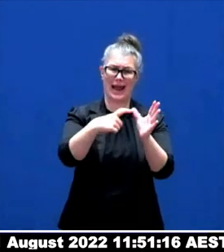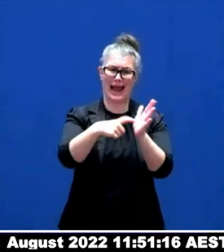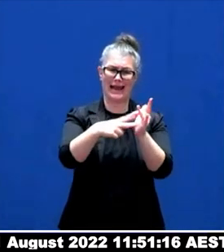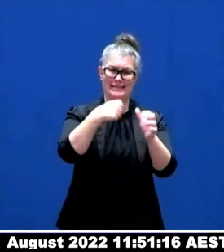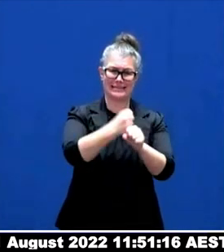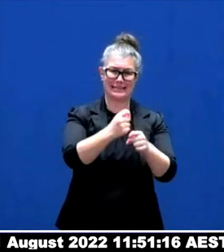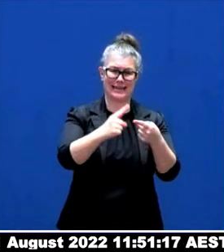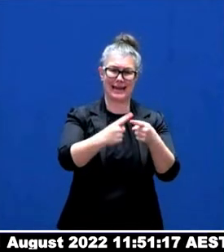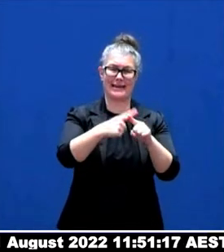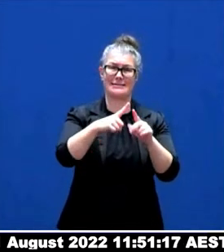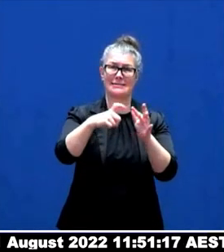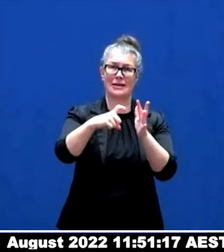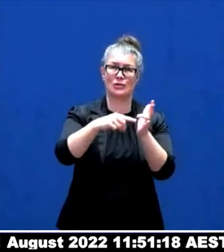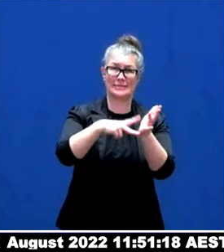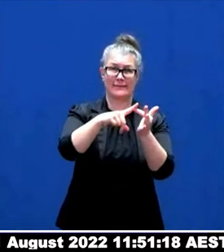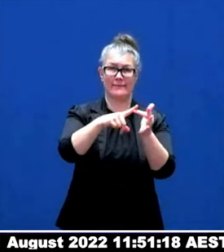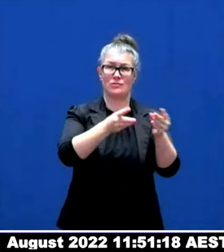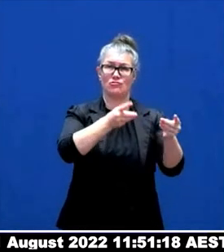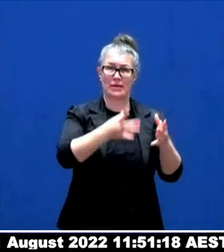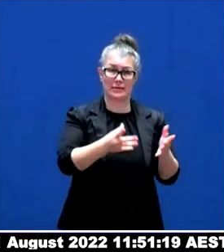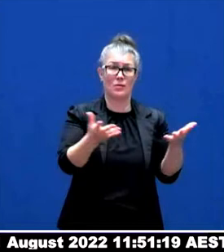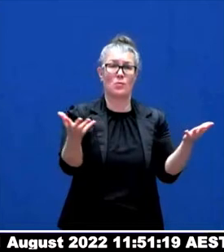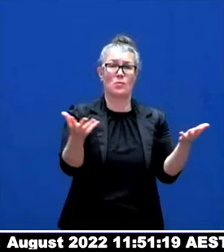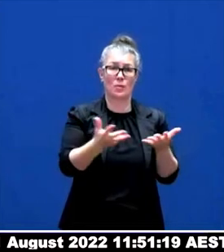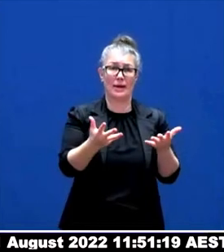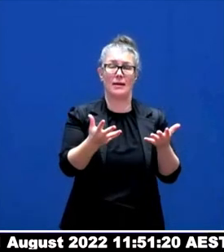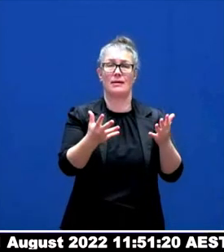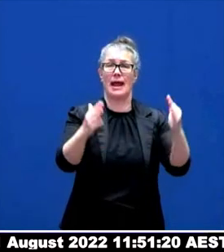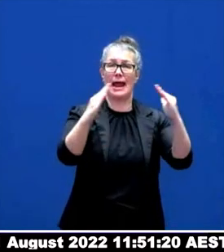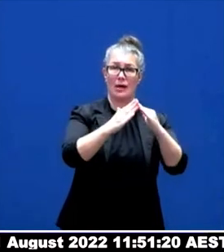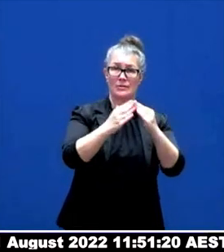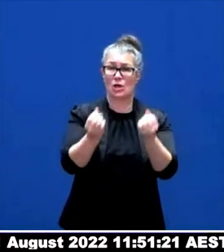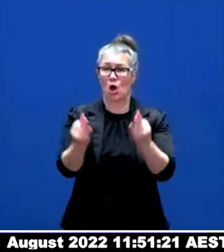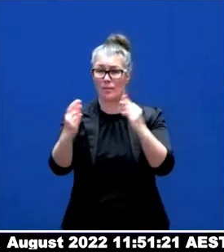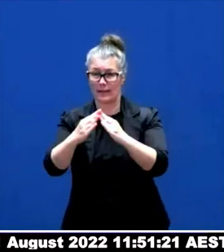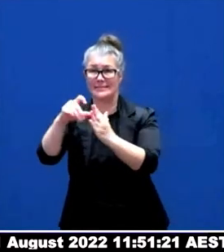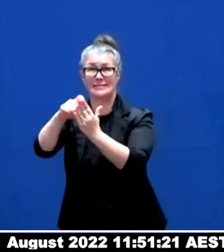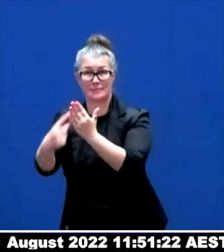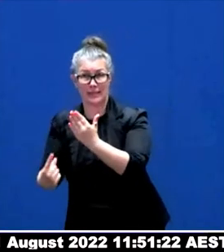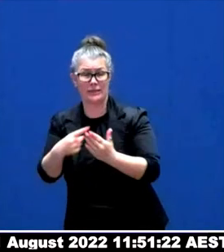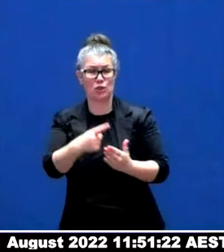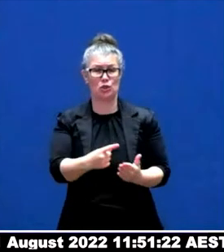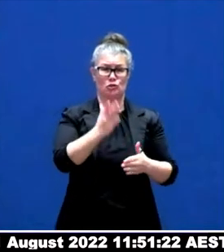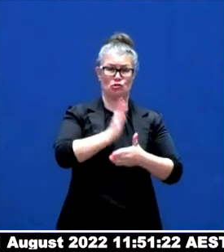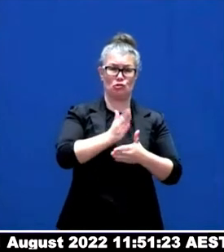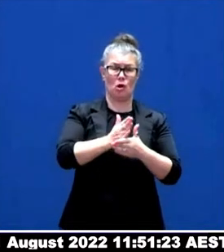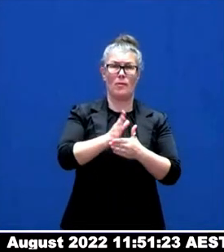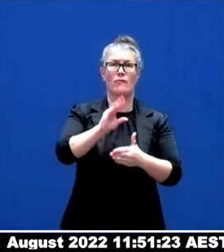Director in the area of Housing, Homelessness and Disability and this is a position that you've held since 27 September 2021.